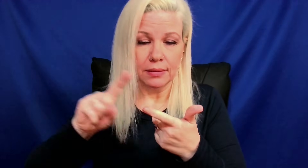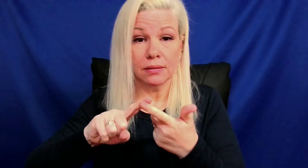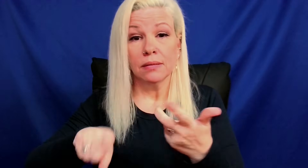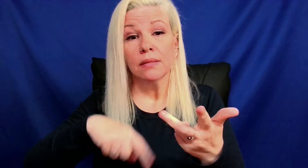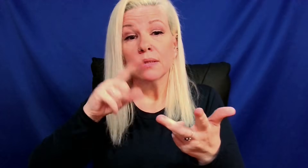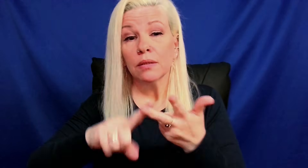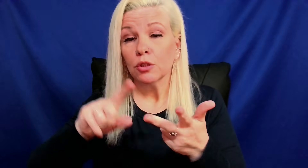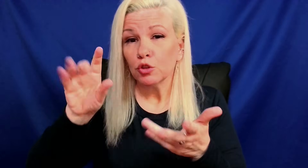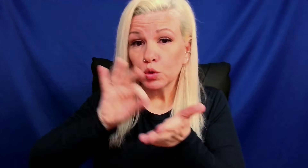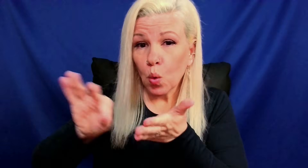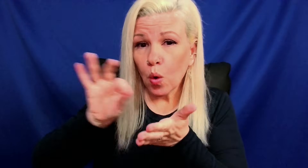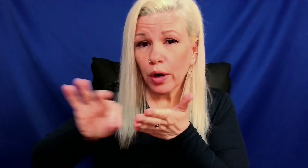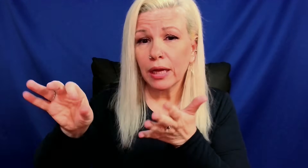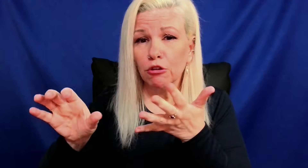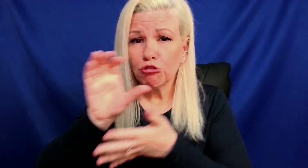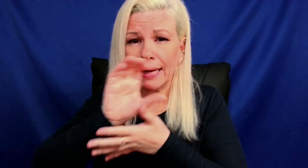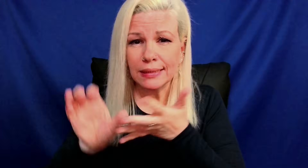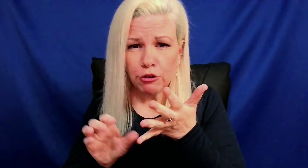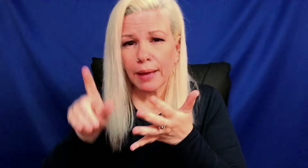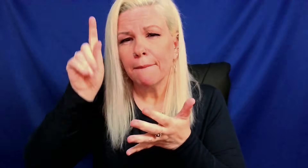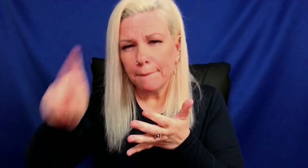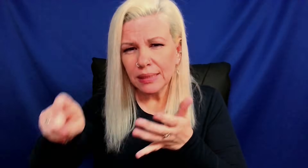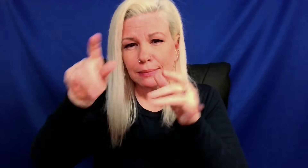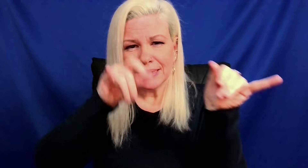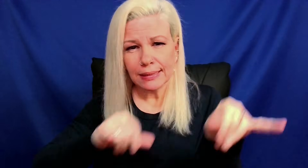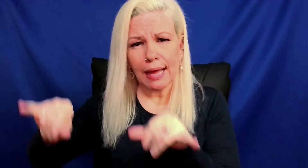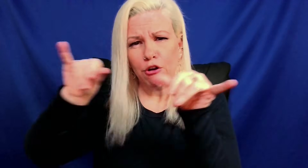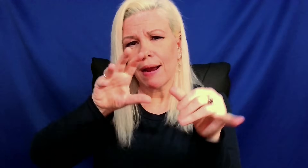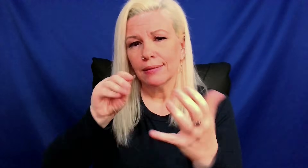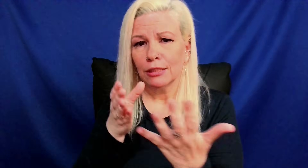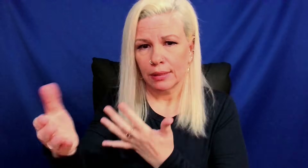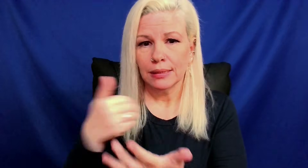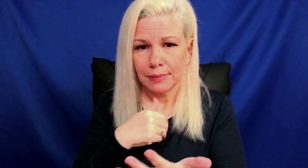Scoring criteria must be standardized and transparent.